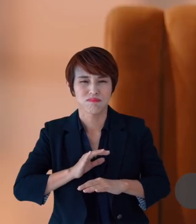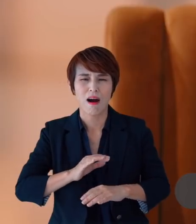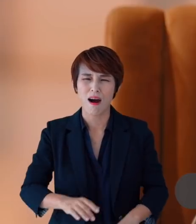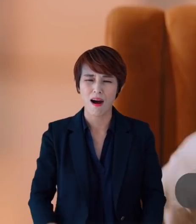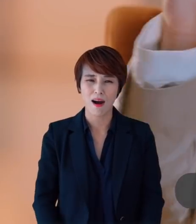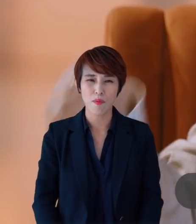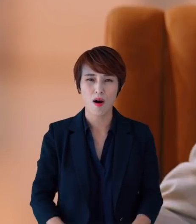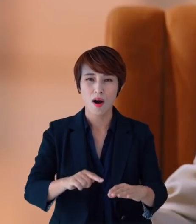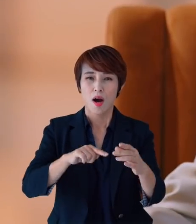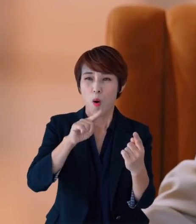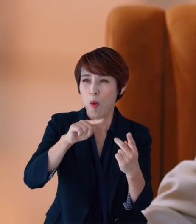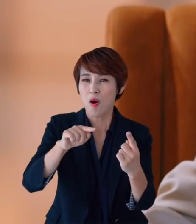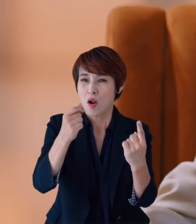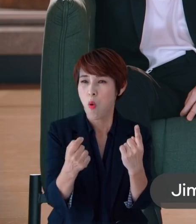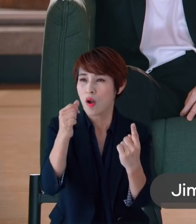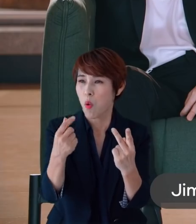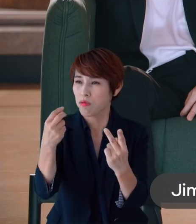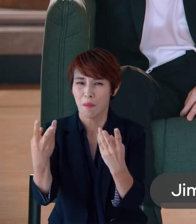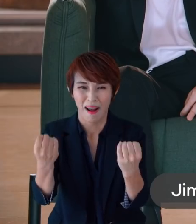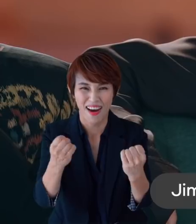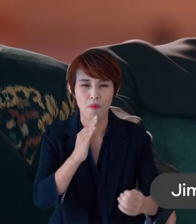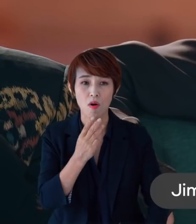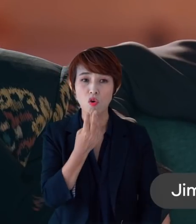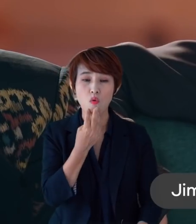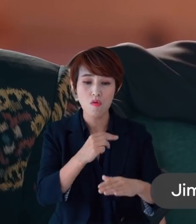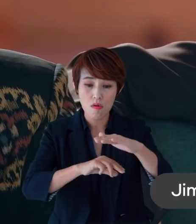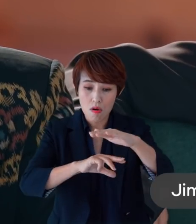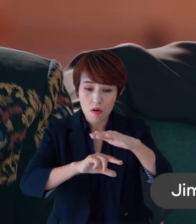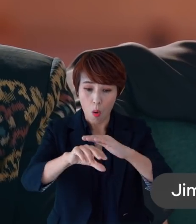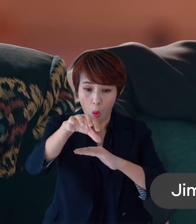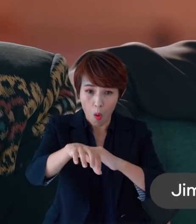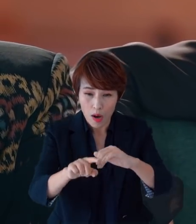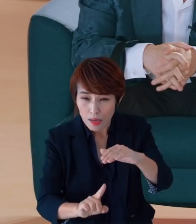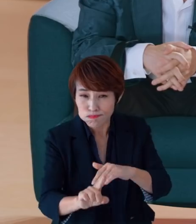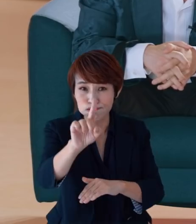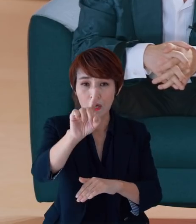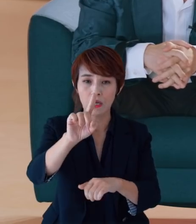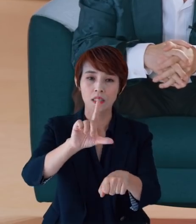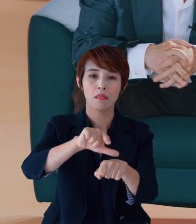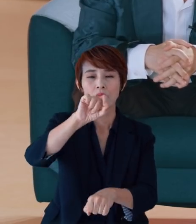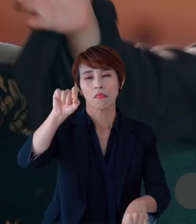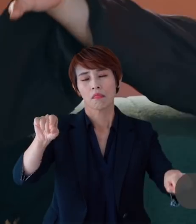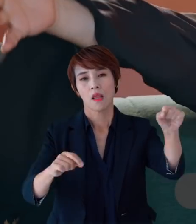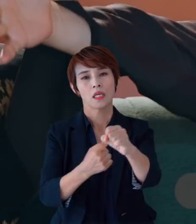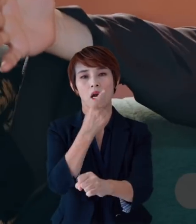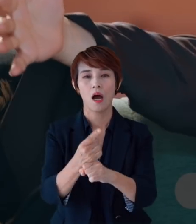There are a lot of lines, too. Jimin: There was a time when I took the subway to Seoul station, and it took me an hour to find my way out. It’s really big.